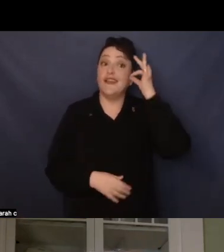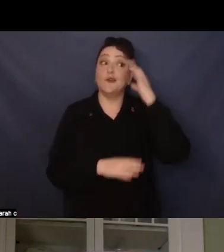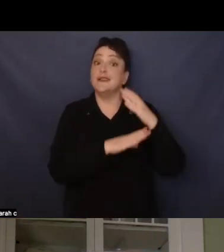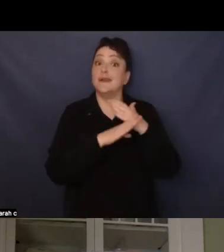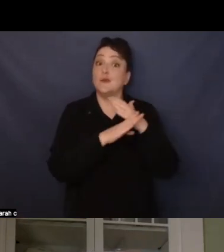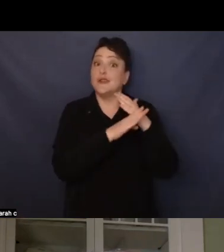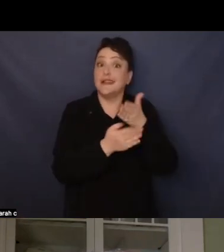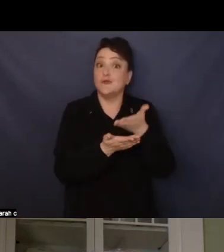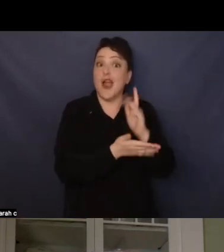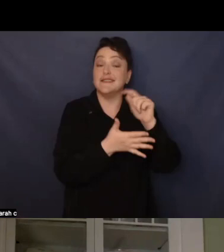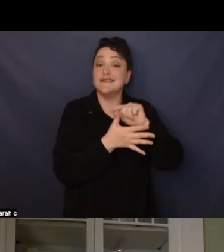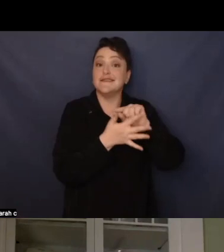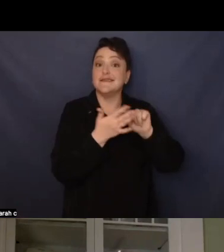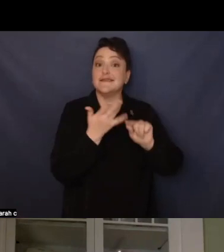many of us are being denied. And